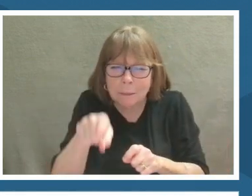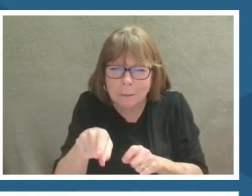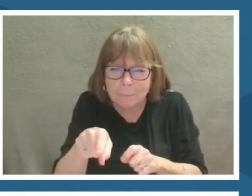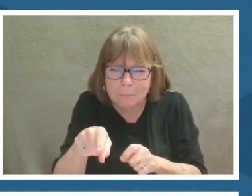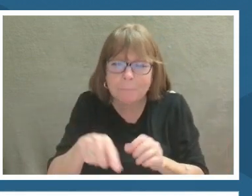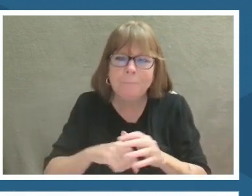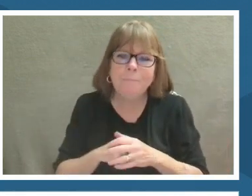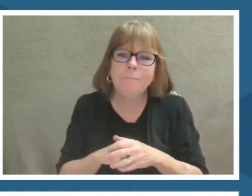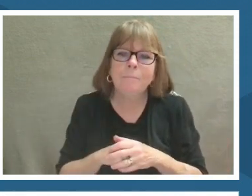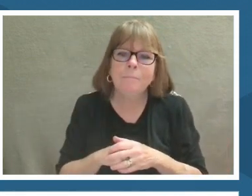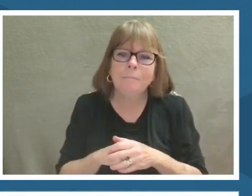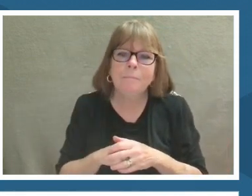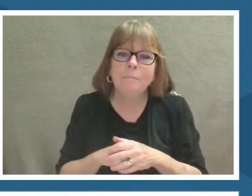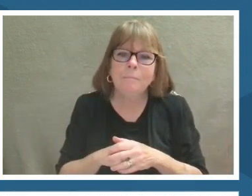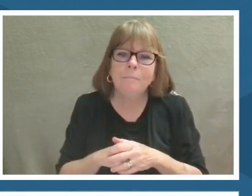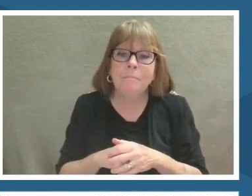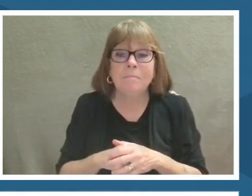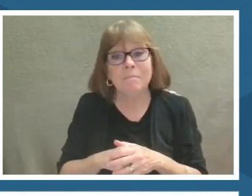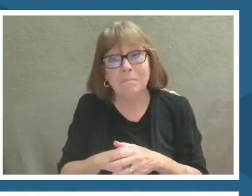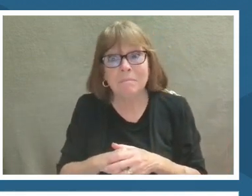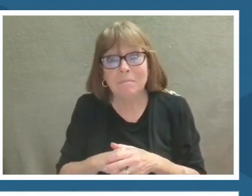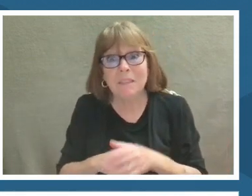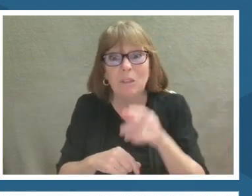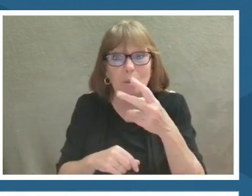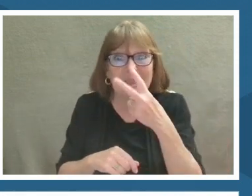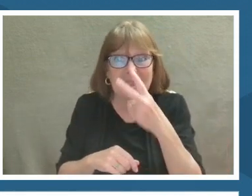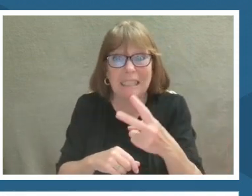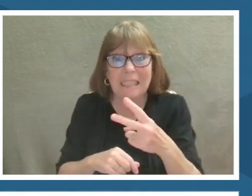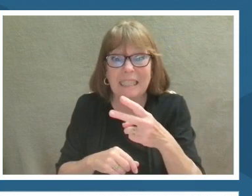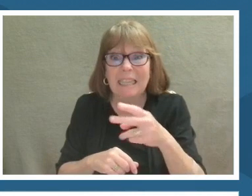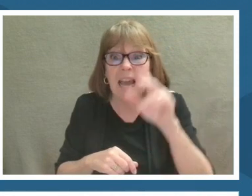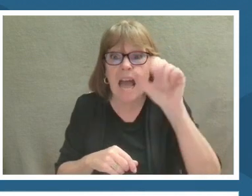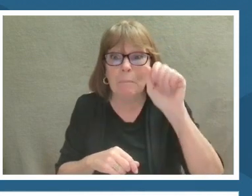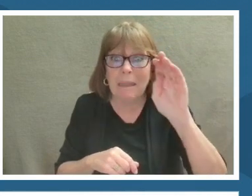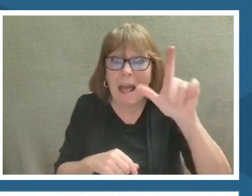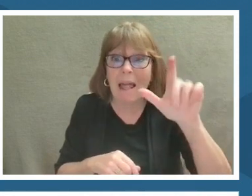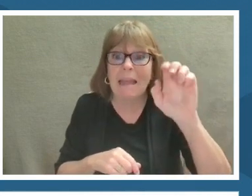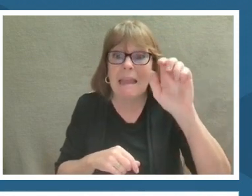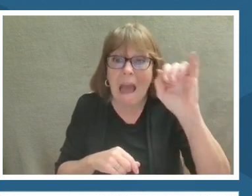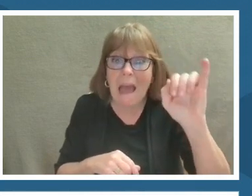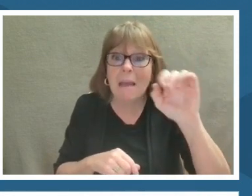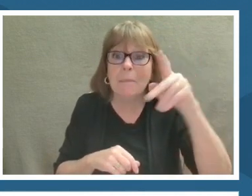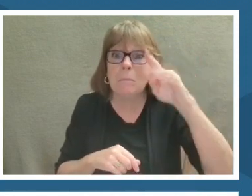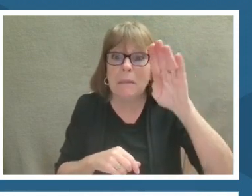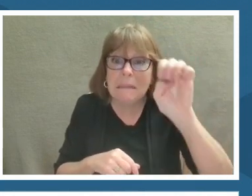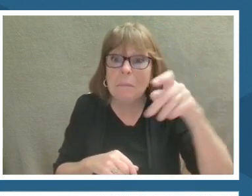there's um a lot of acronyms we're asking you to put the acronym only in